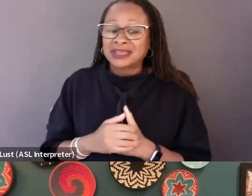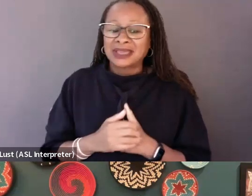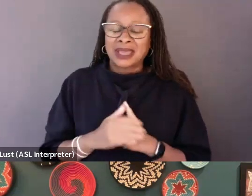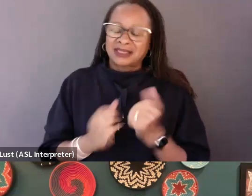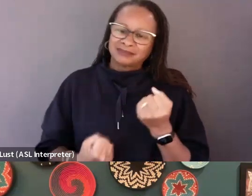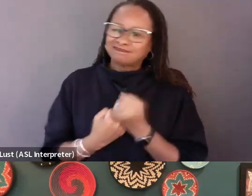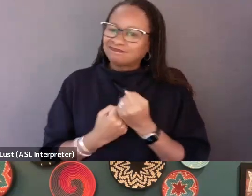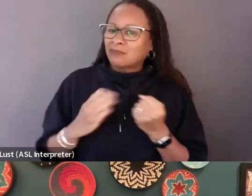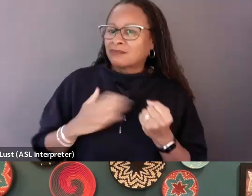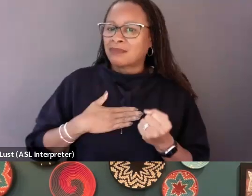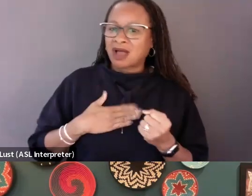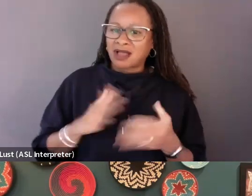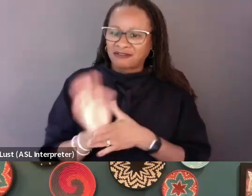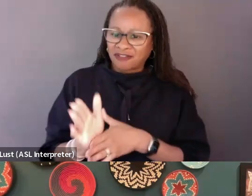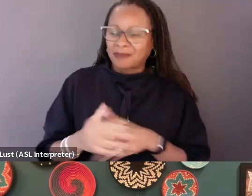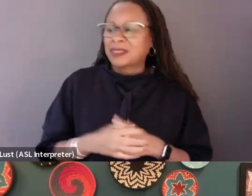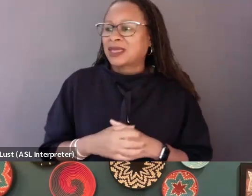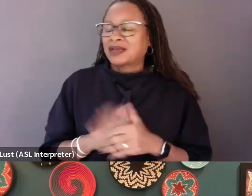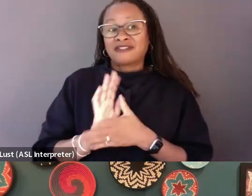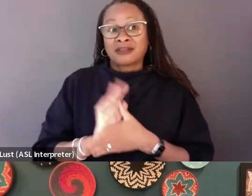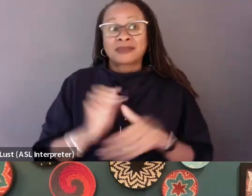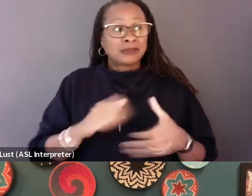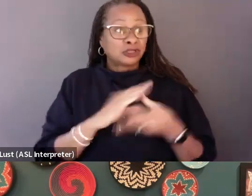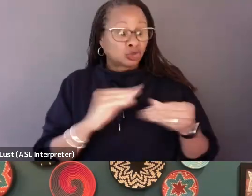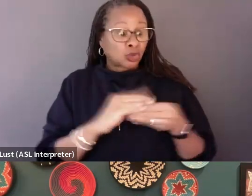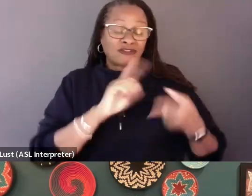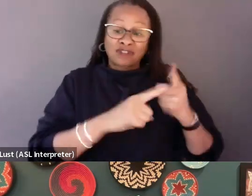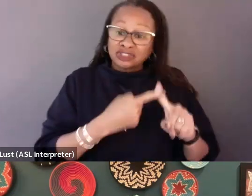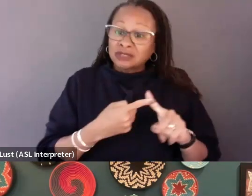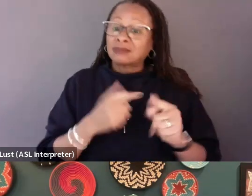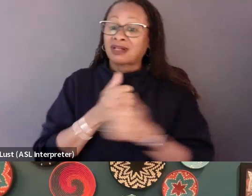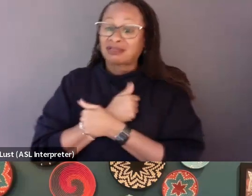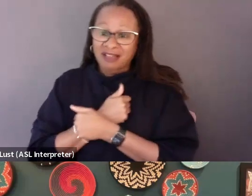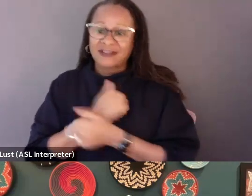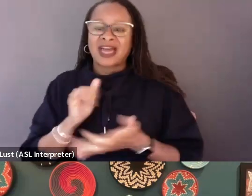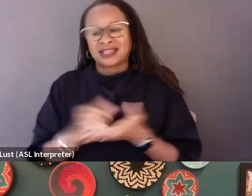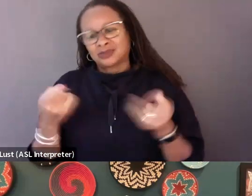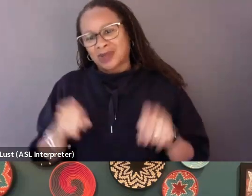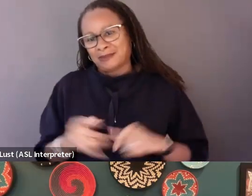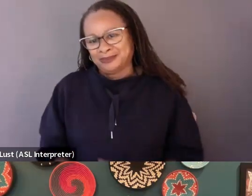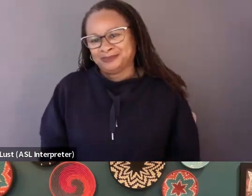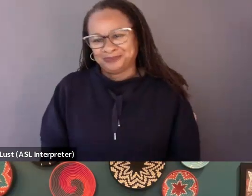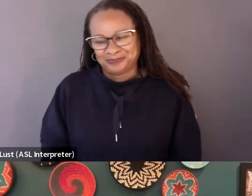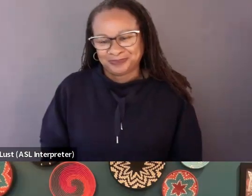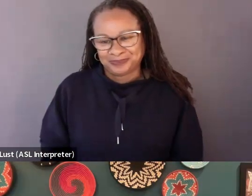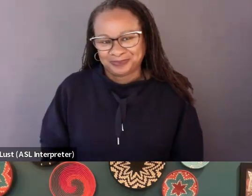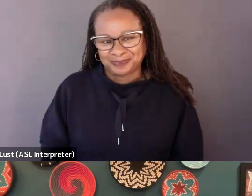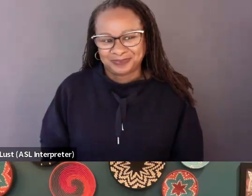This could be a story of friendship, a story of love. And that's how this film actually came into being. And Koval.